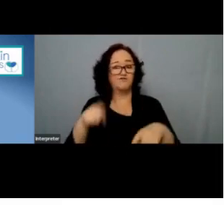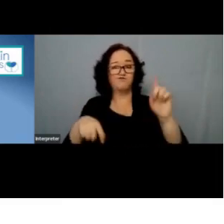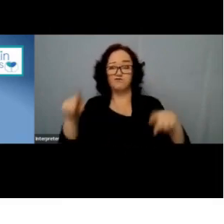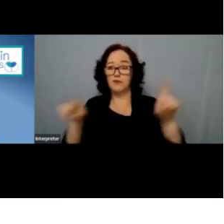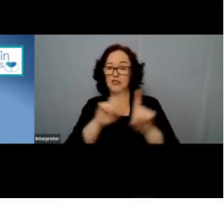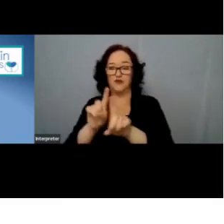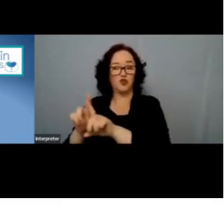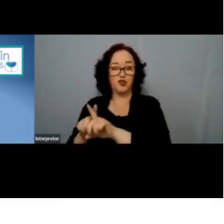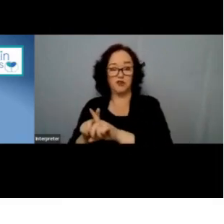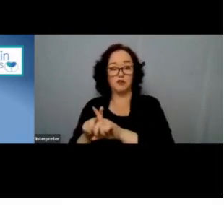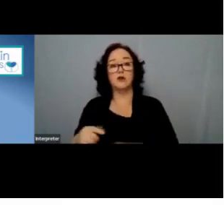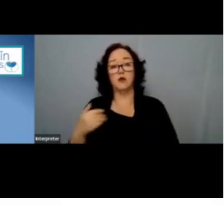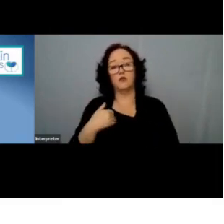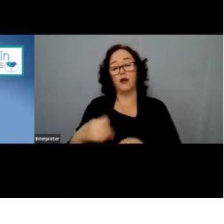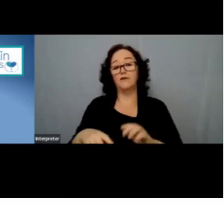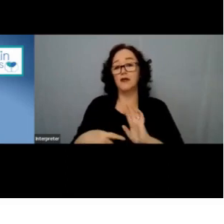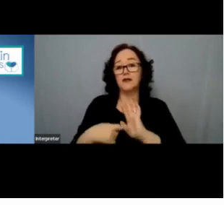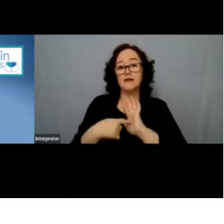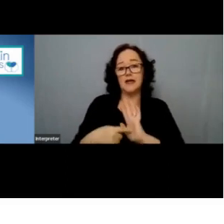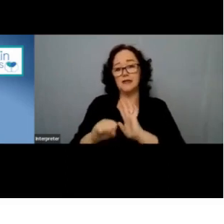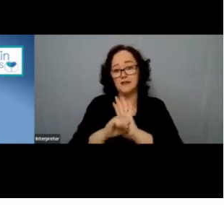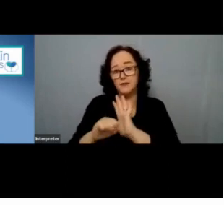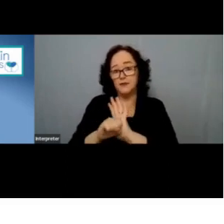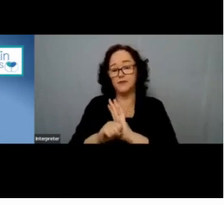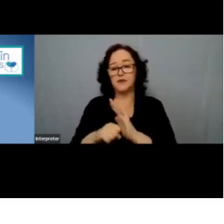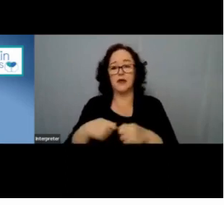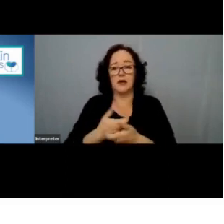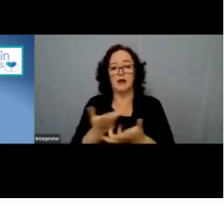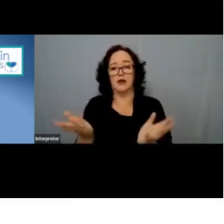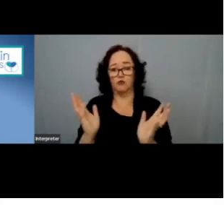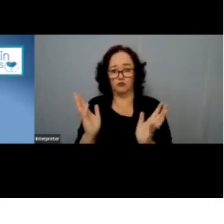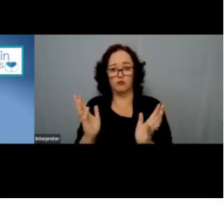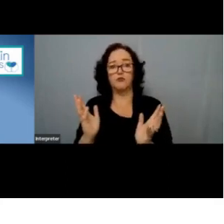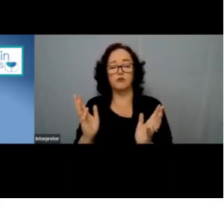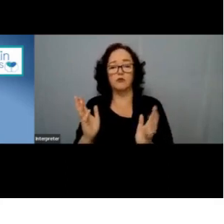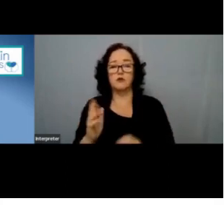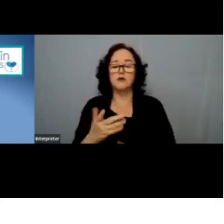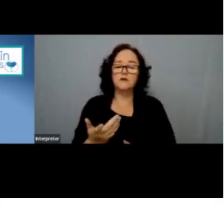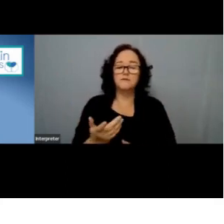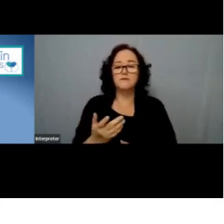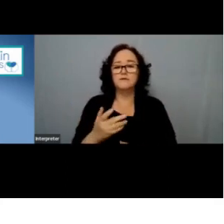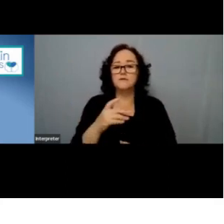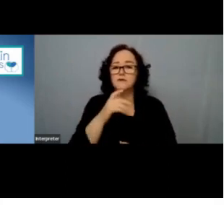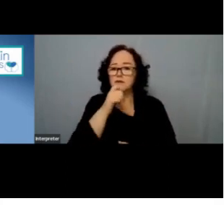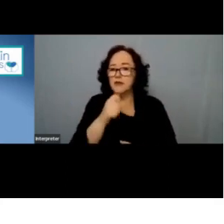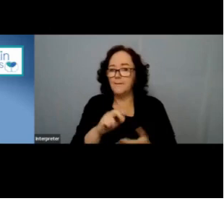have signs and symptoms handout so even in though, this is not necessarily someone is injured right now they've been injured